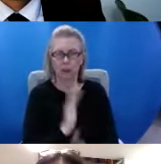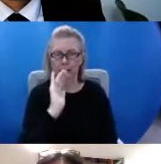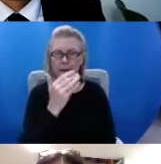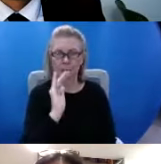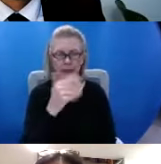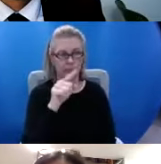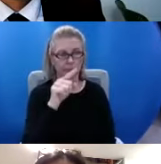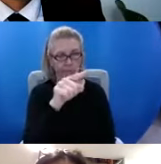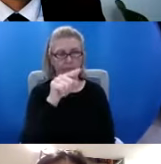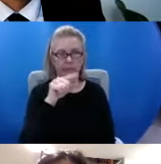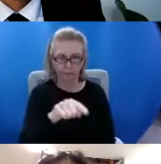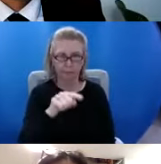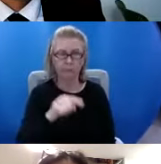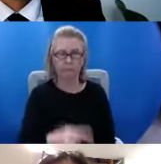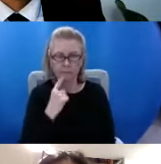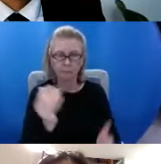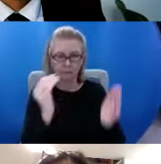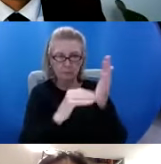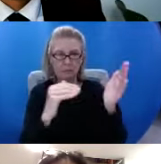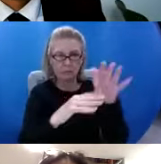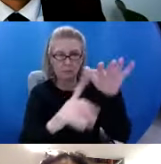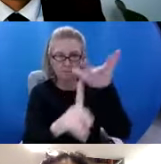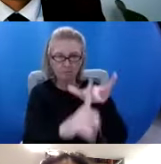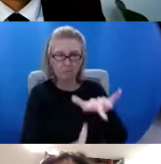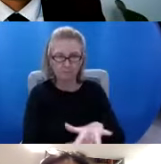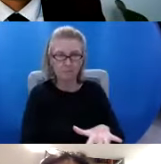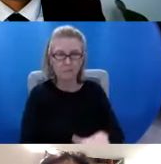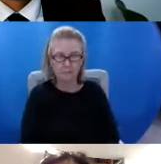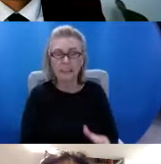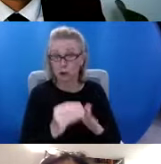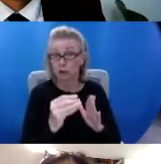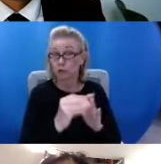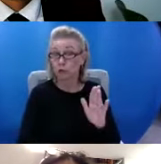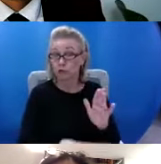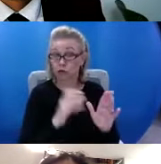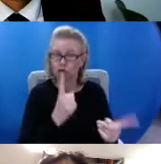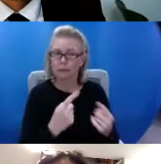repeating itself in in the students' responses to my my questions about like what care means